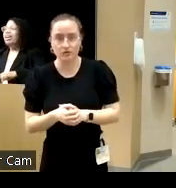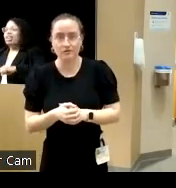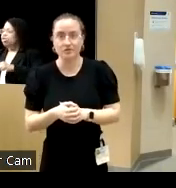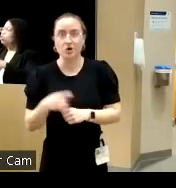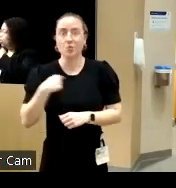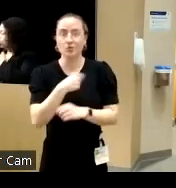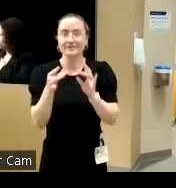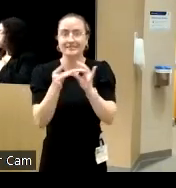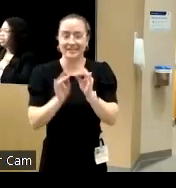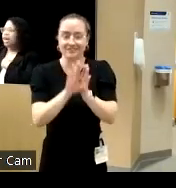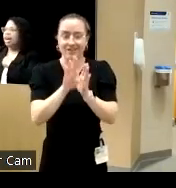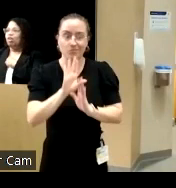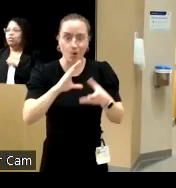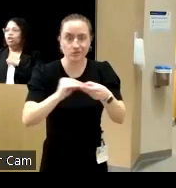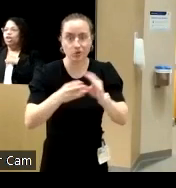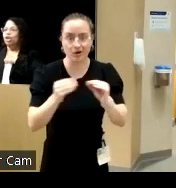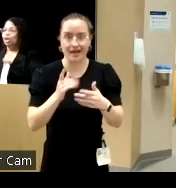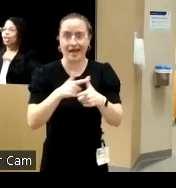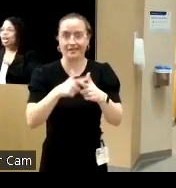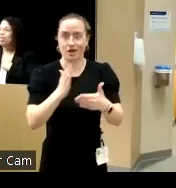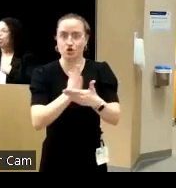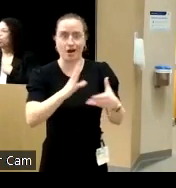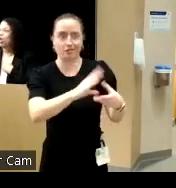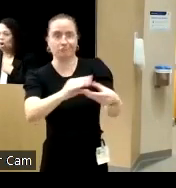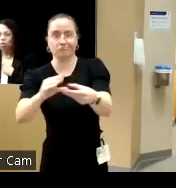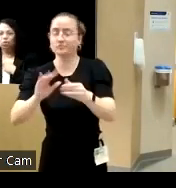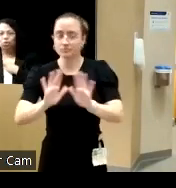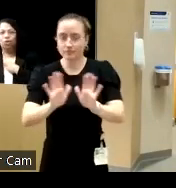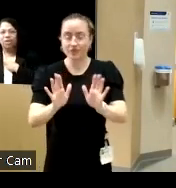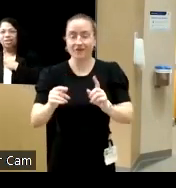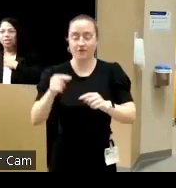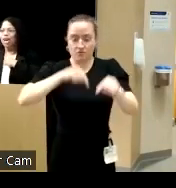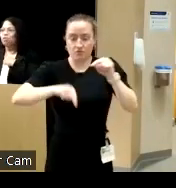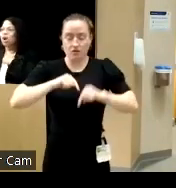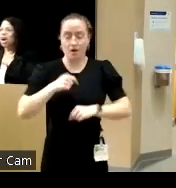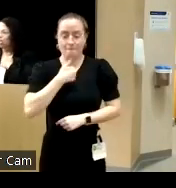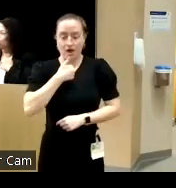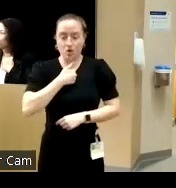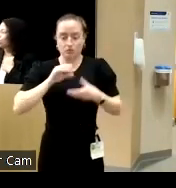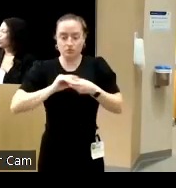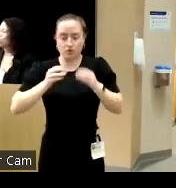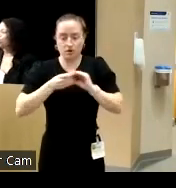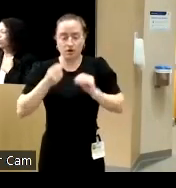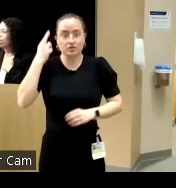clients right so you need to have Clarity on your own story and why you're doing what you're doing